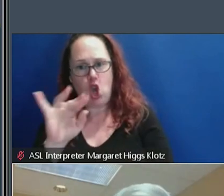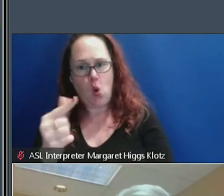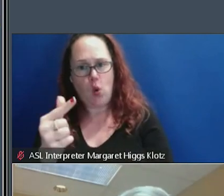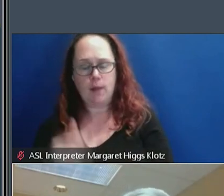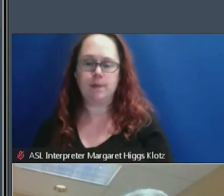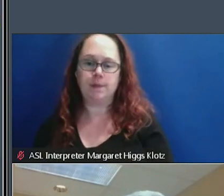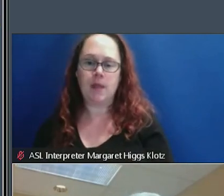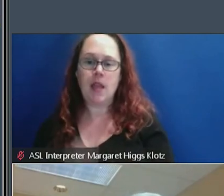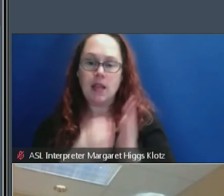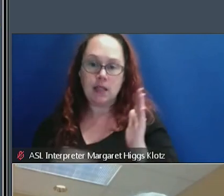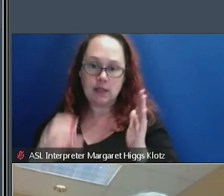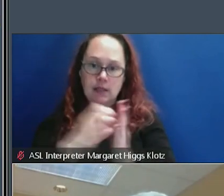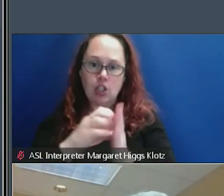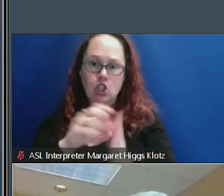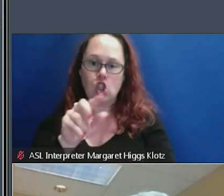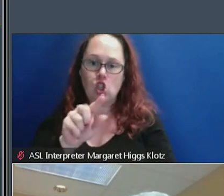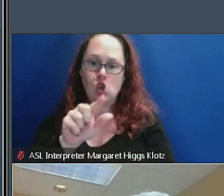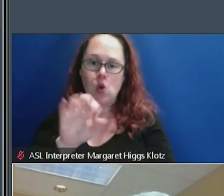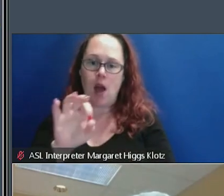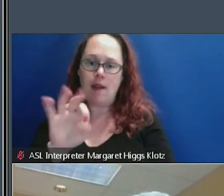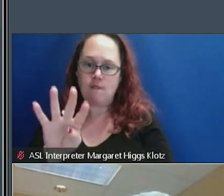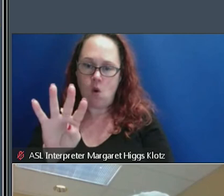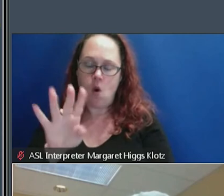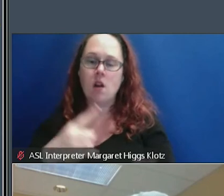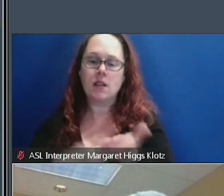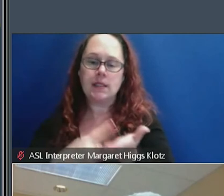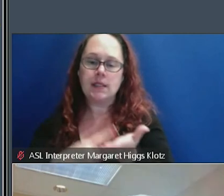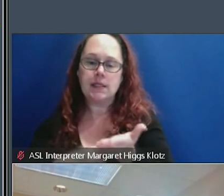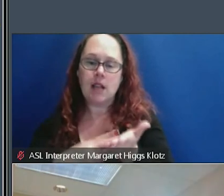two 94 talks about the mandatory referral to the planning